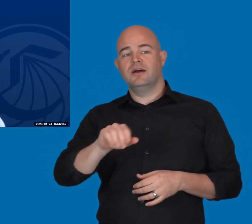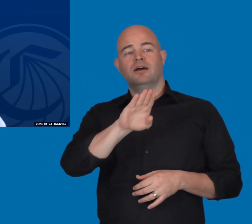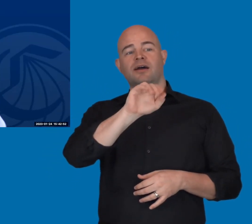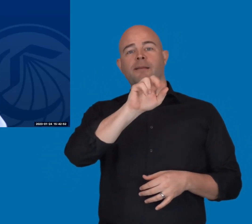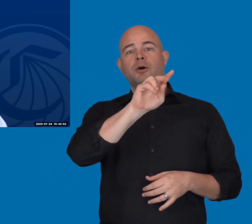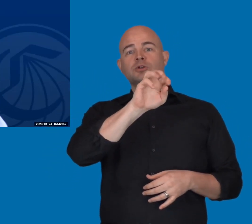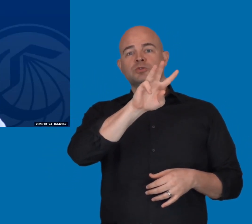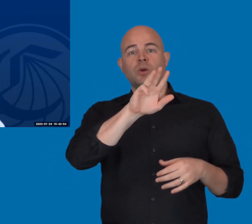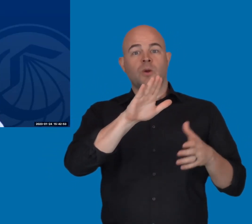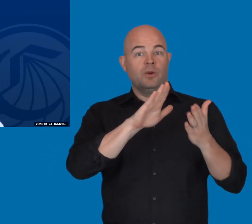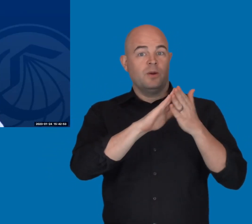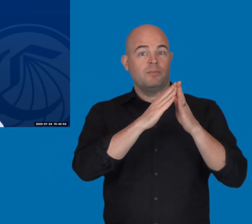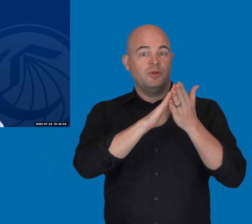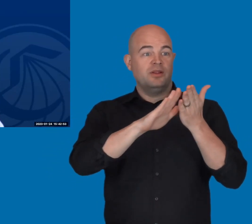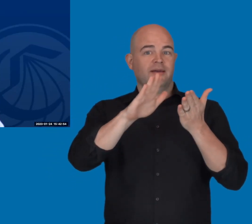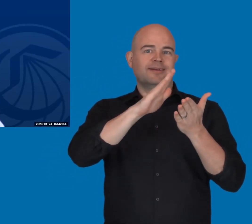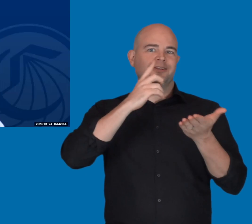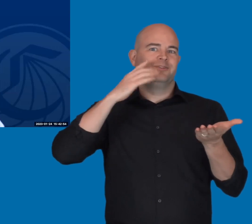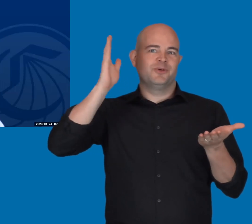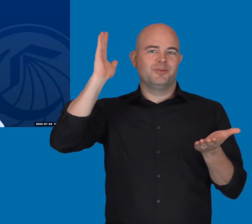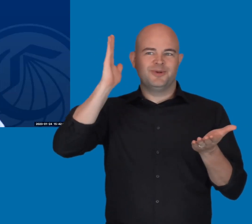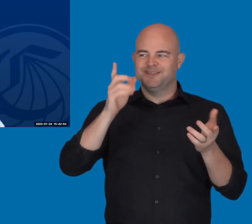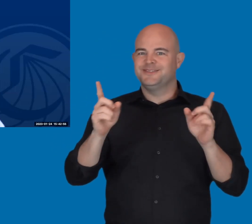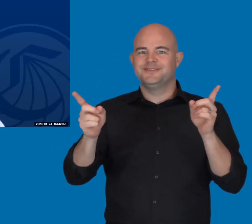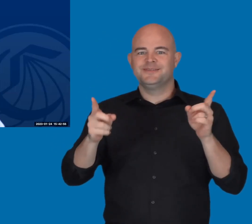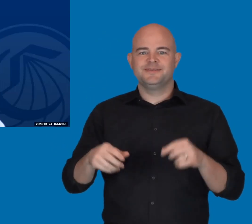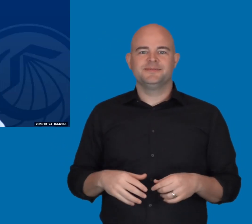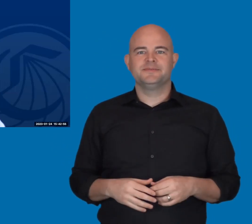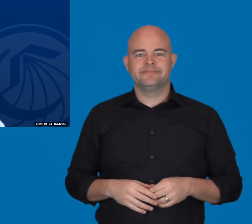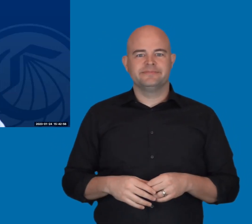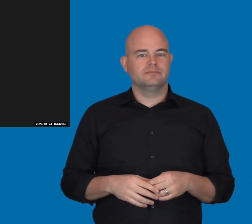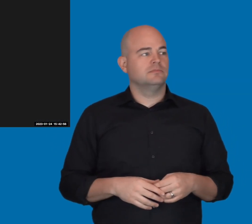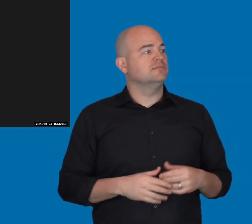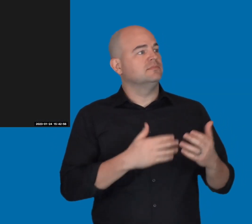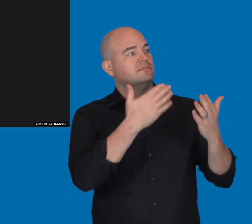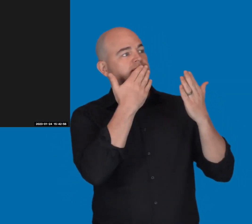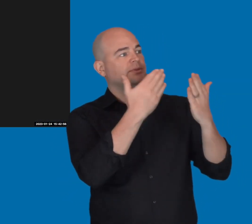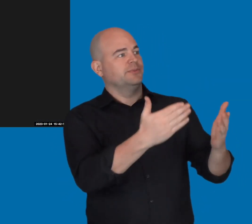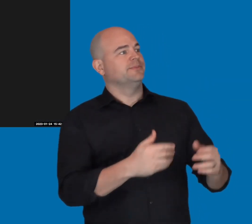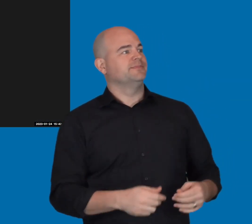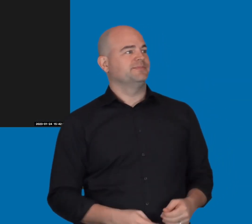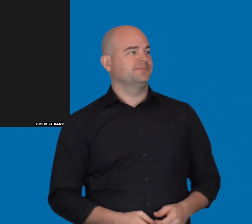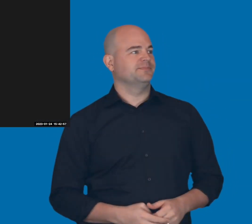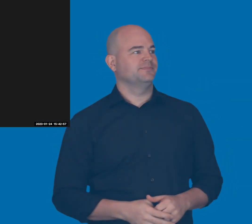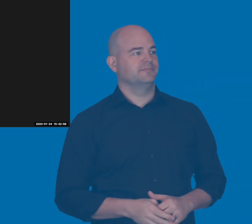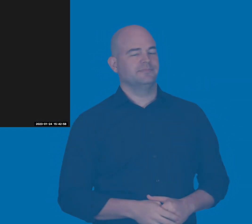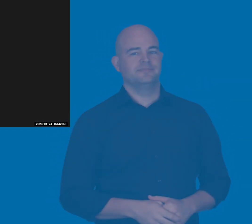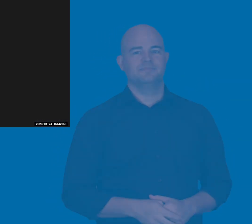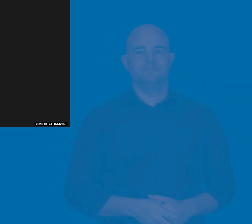and keep going is that faculty are not posting the title